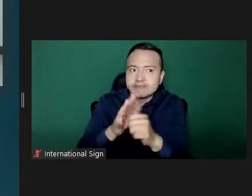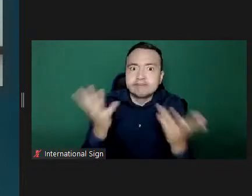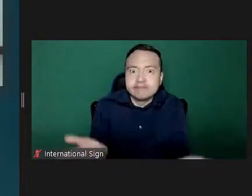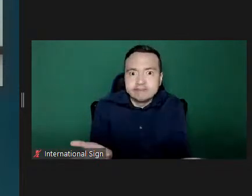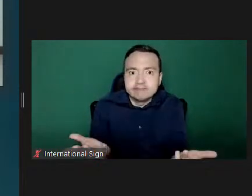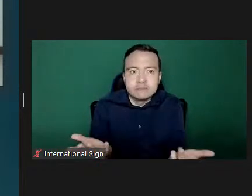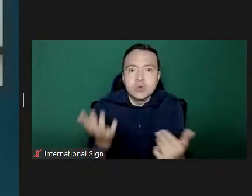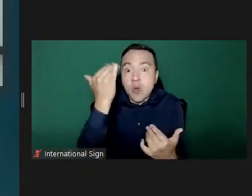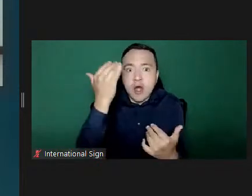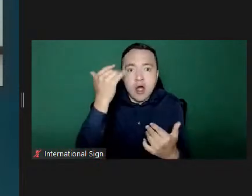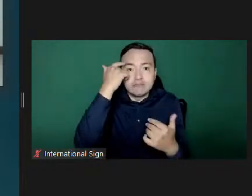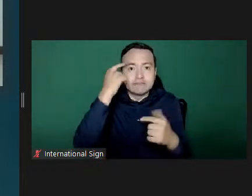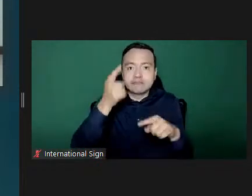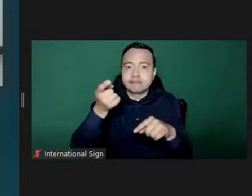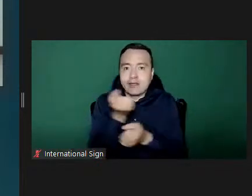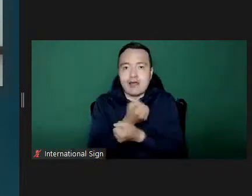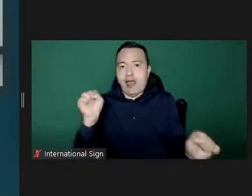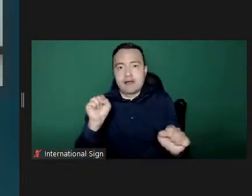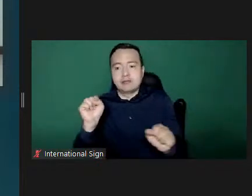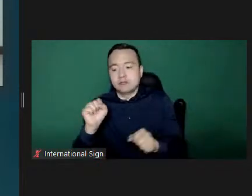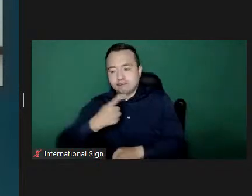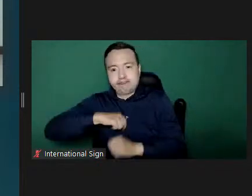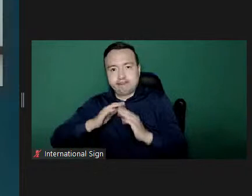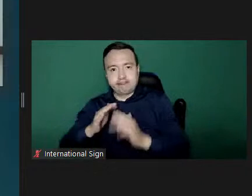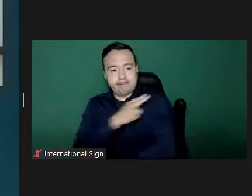We used mainstream media, with a television program